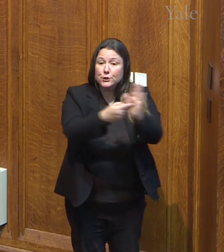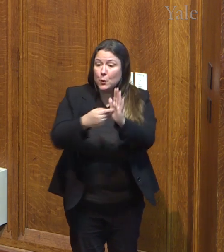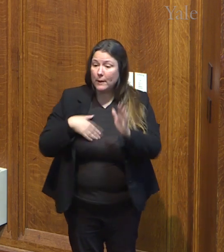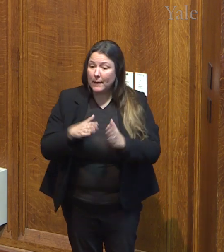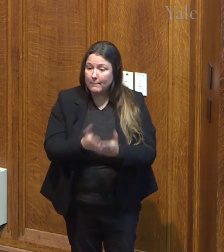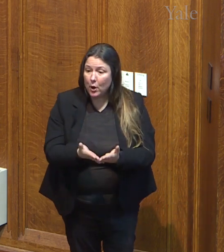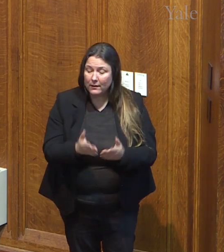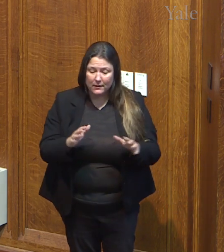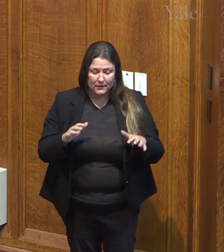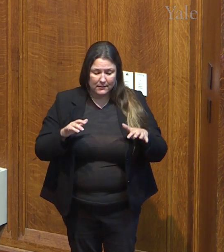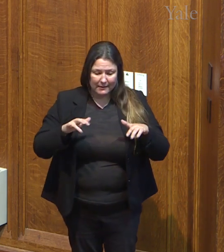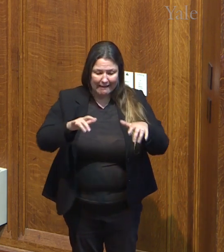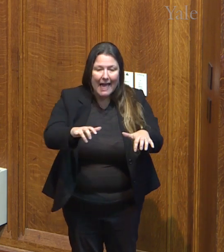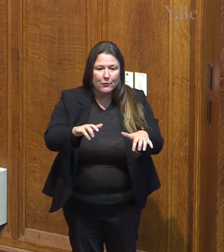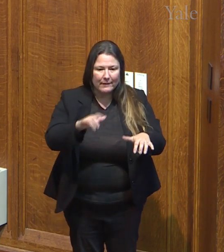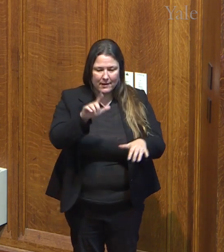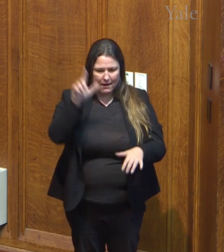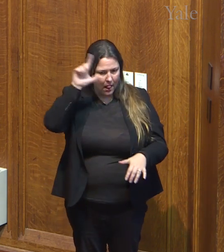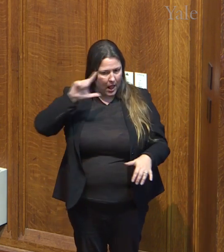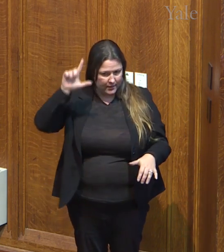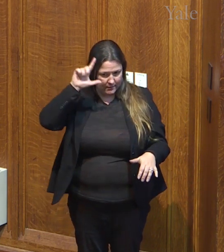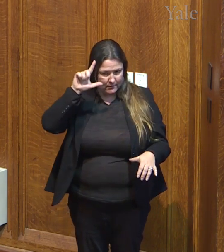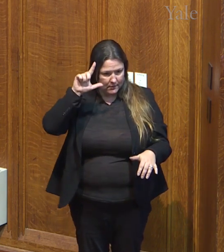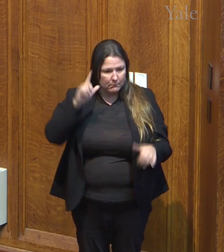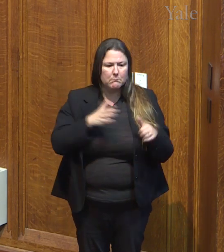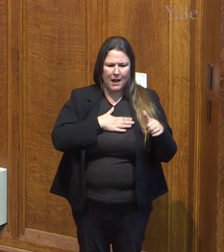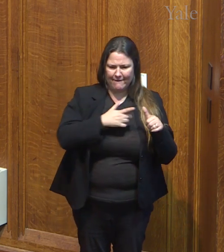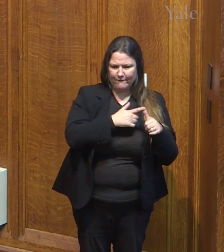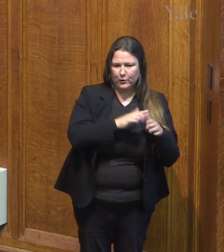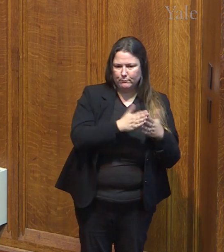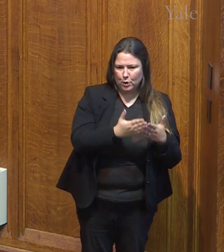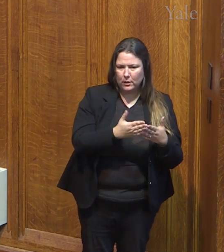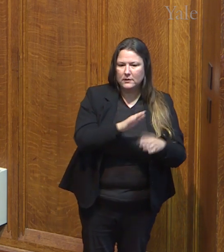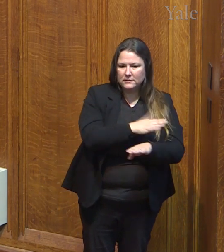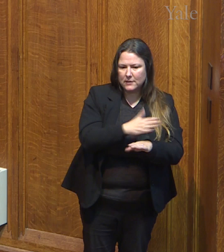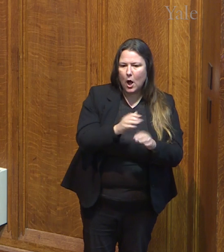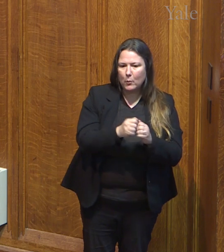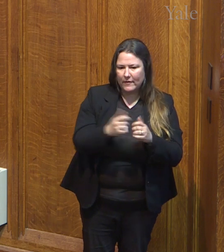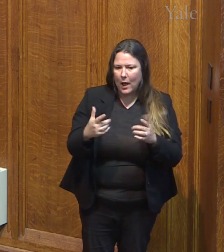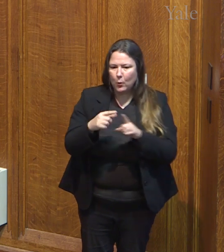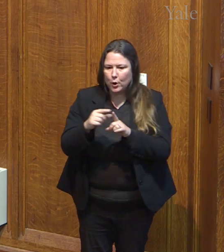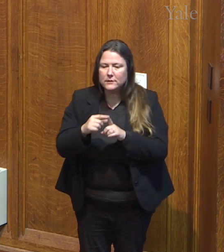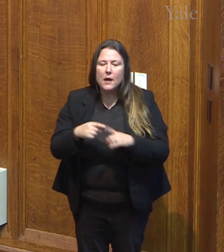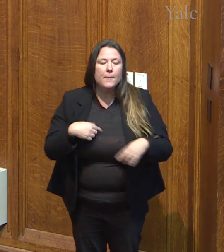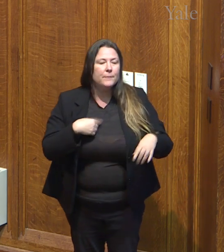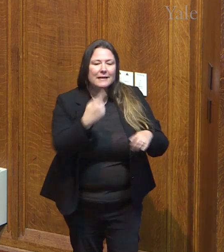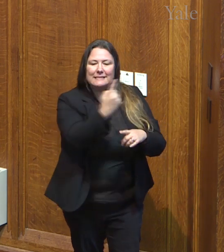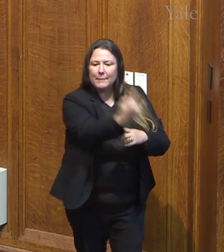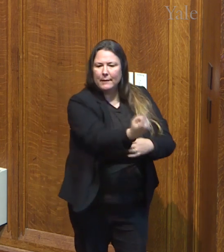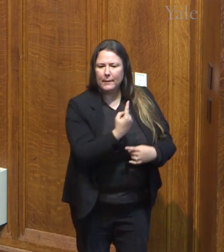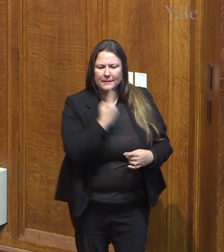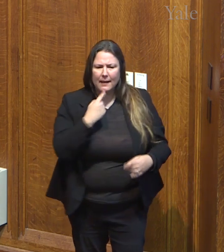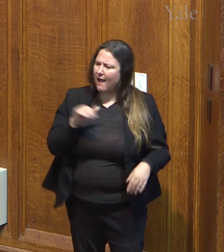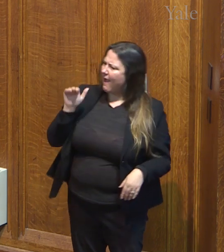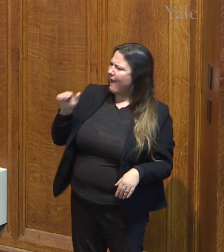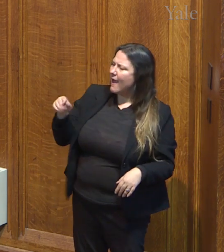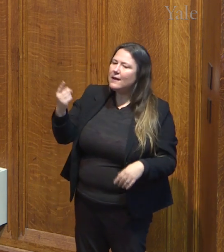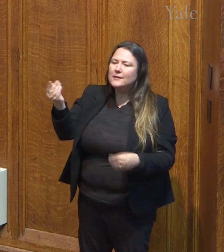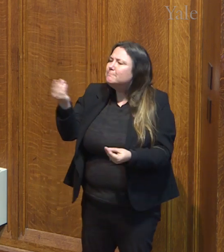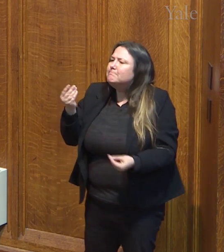the first book, a Song Without Words, a reporter Hayley Campbell from the New Statesman came up to me and said hey, tell me something that I haven't...